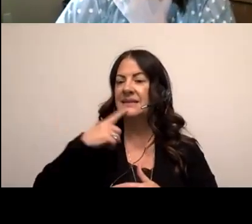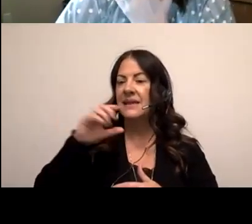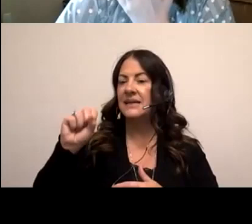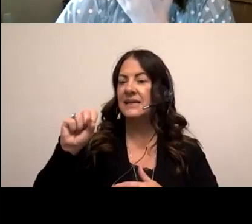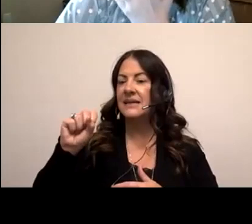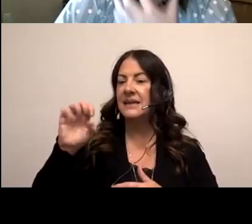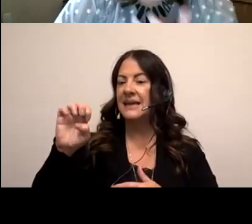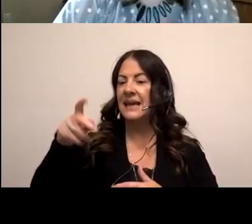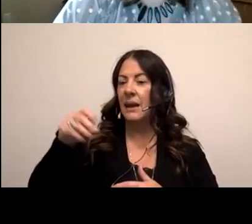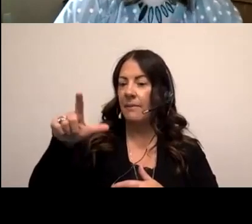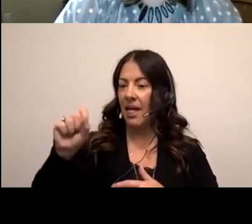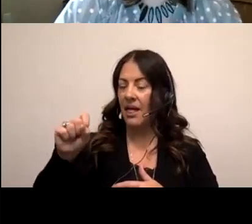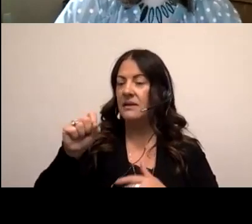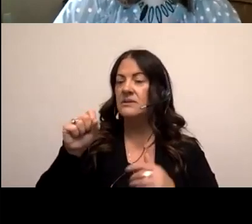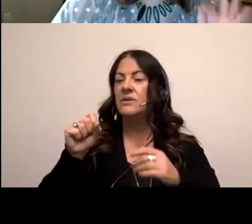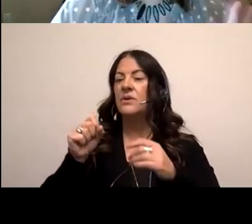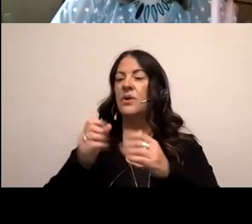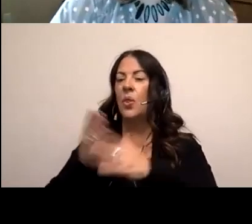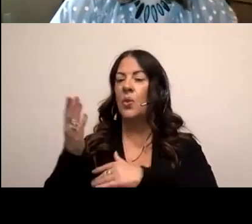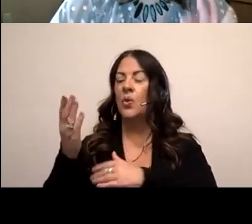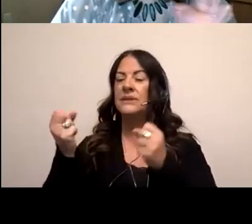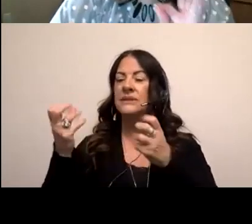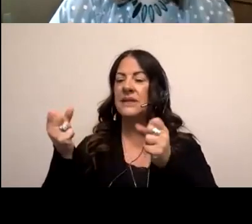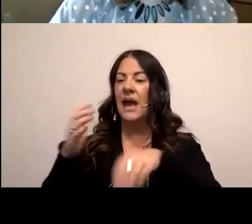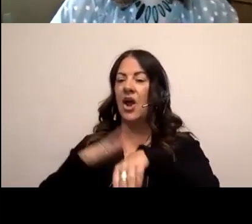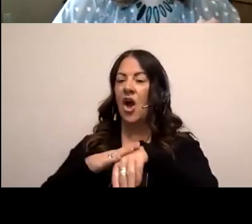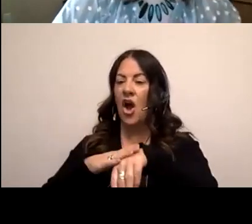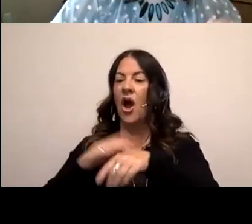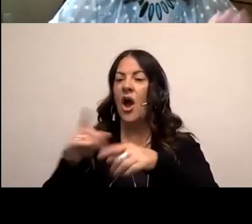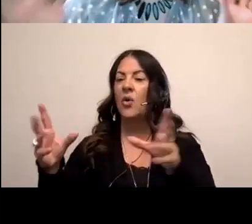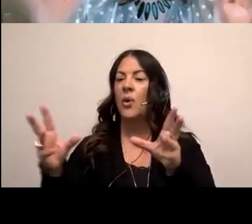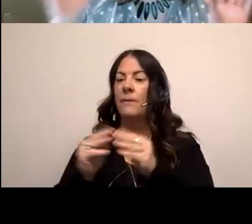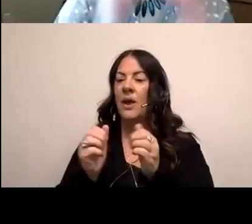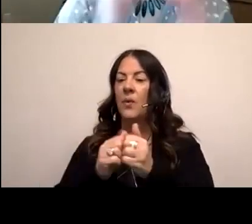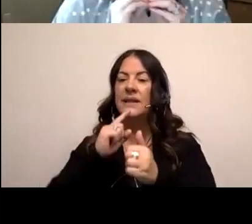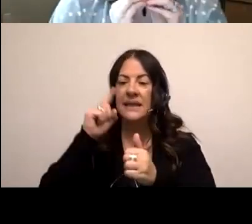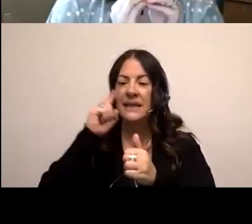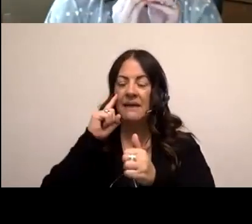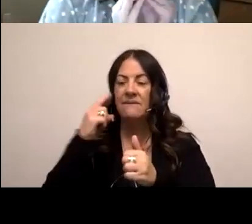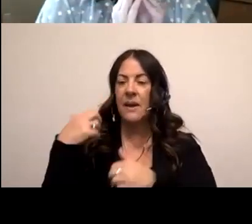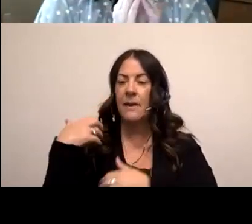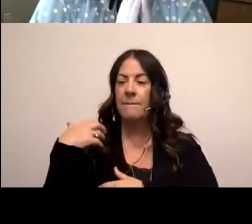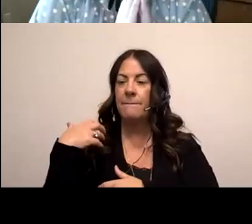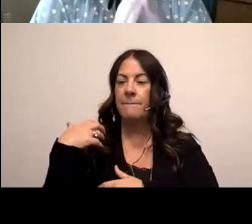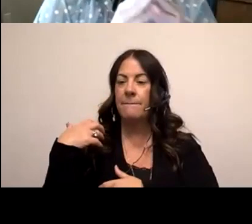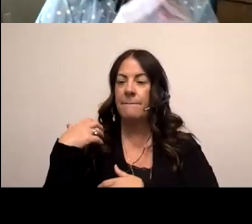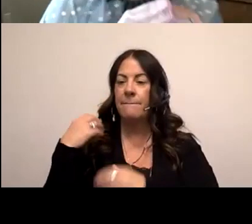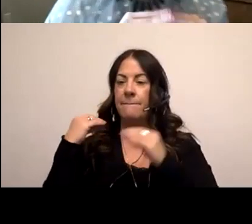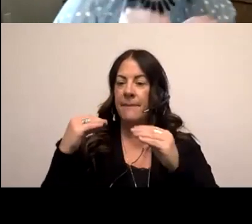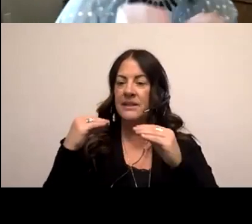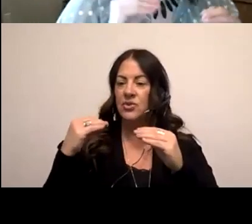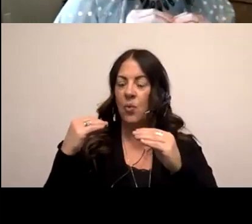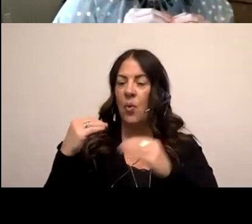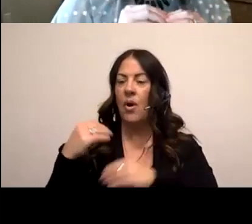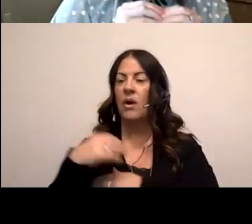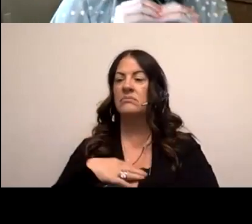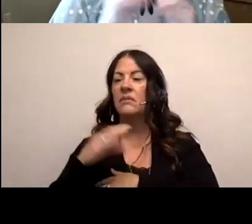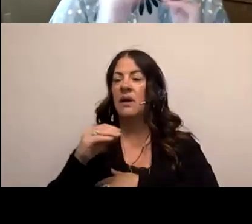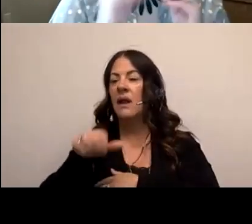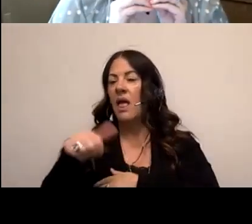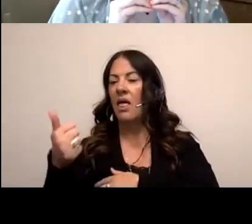OTHER DHH KIDS AND THAT'S GREAT WHAT WE'RE TALKING ABOUT WITH OTHER KIDS WHO HAVE THE SAME KIND